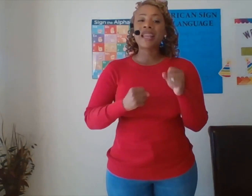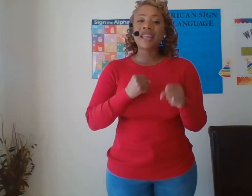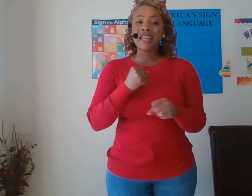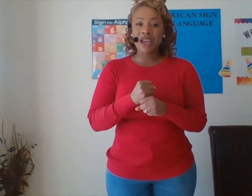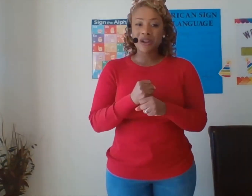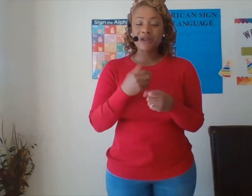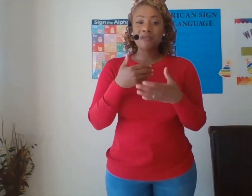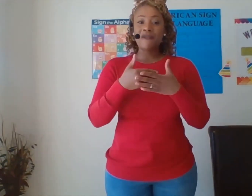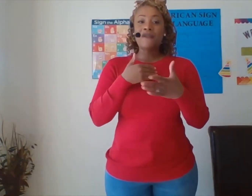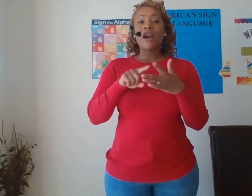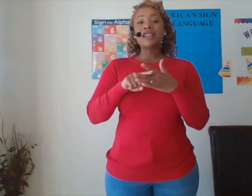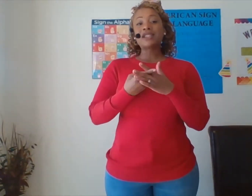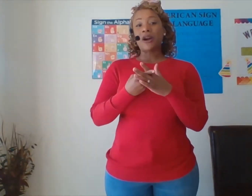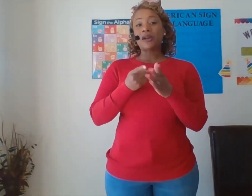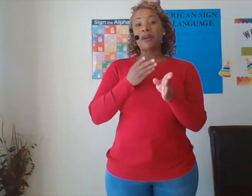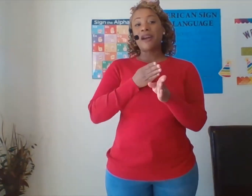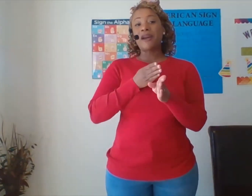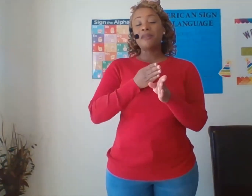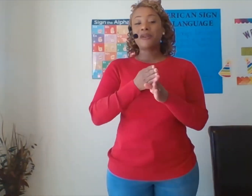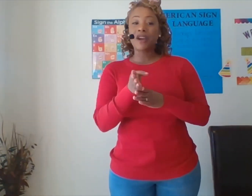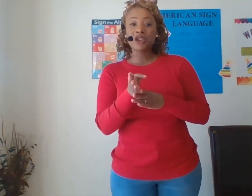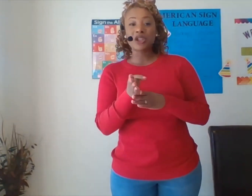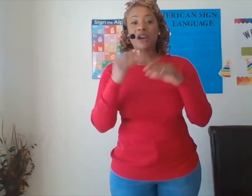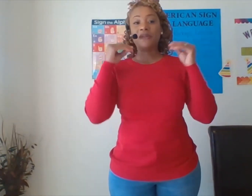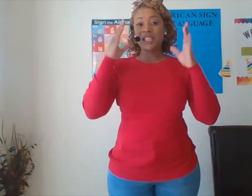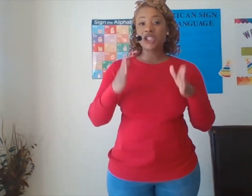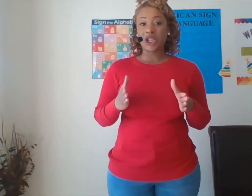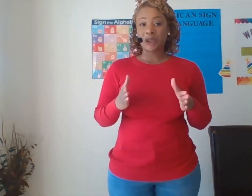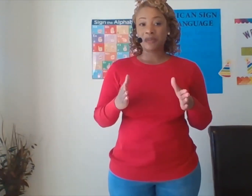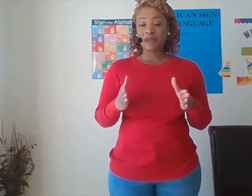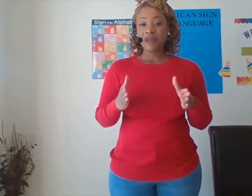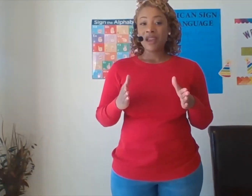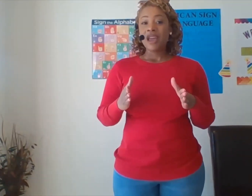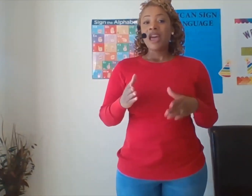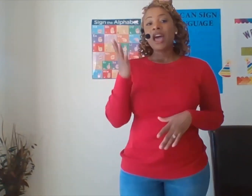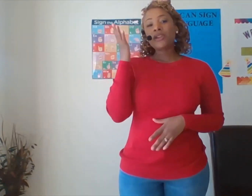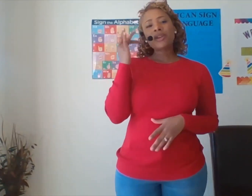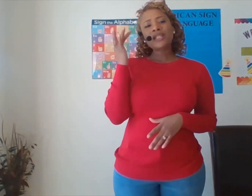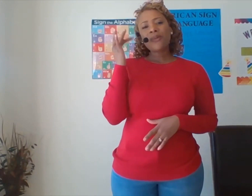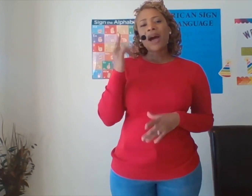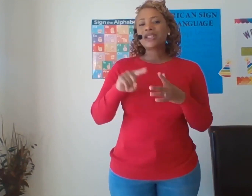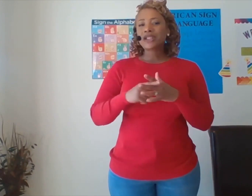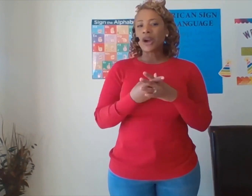years before I started my profession of teaching and the reason why I started